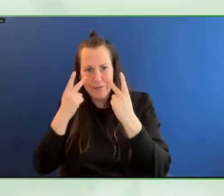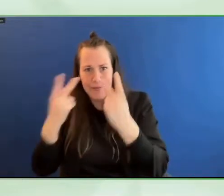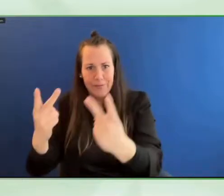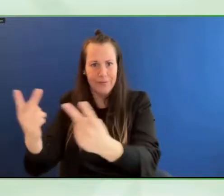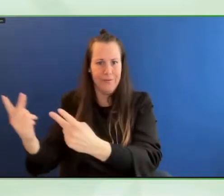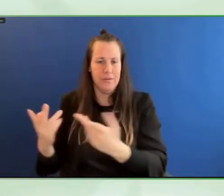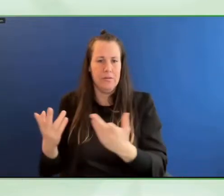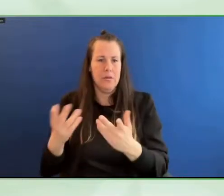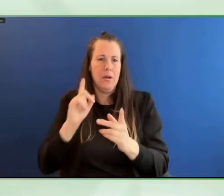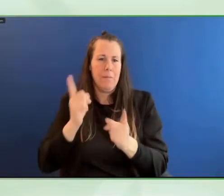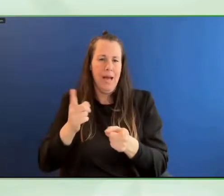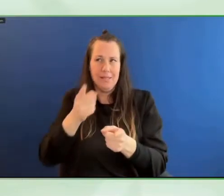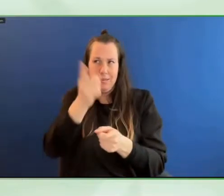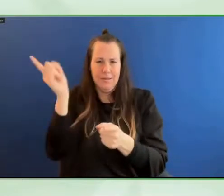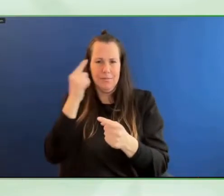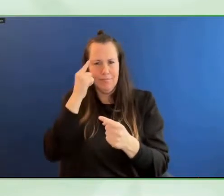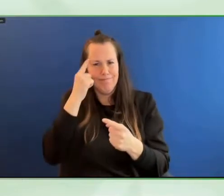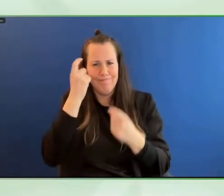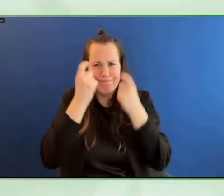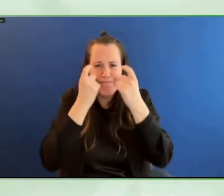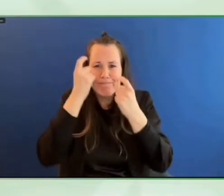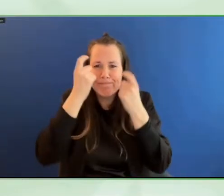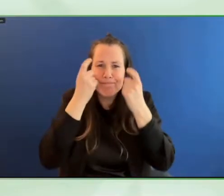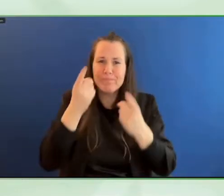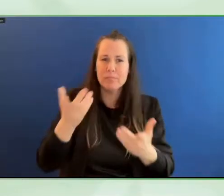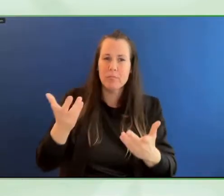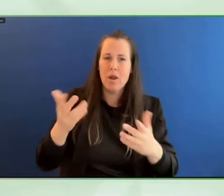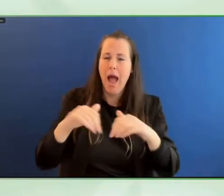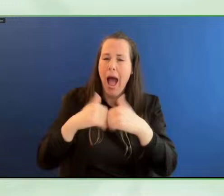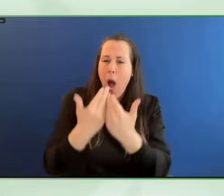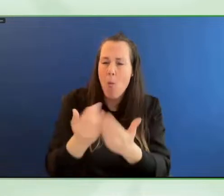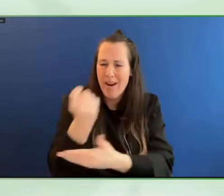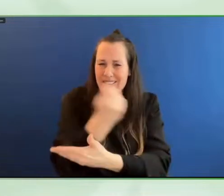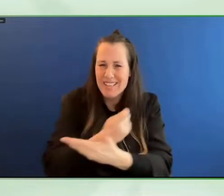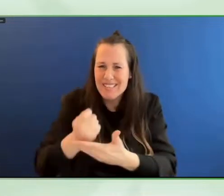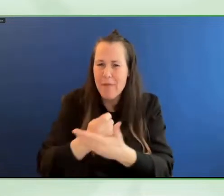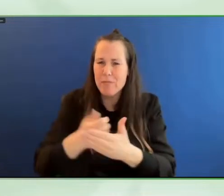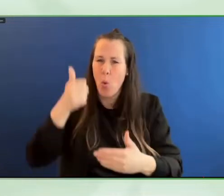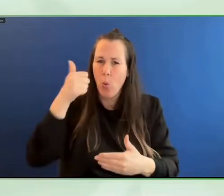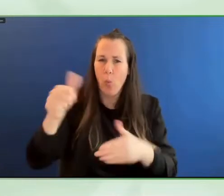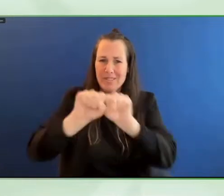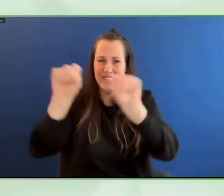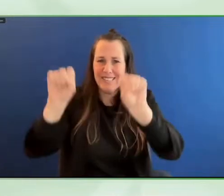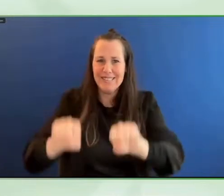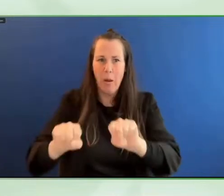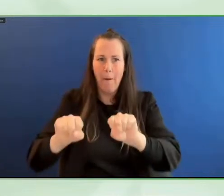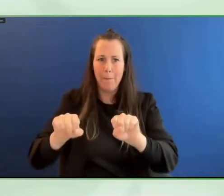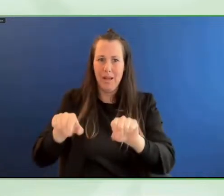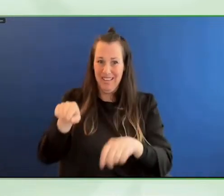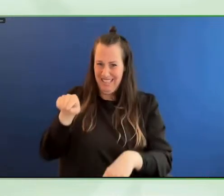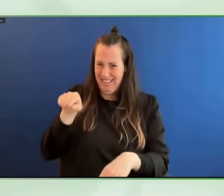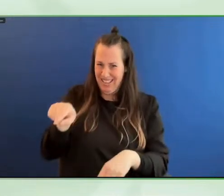I think we can use it as a tool potentially to speed up the work of writing good old text,